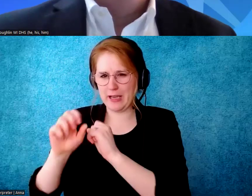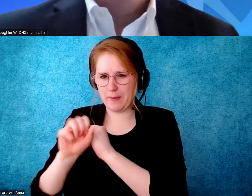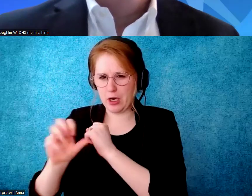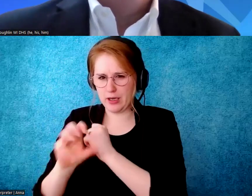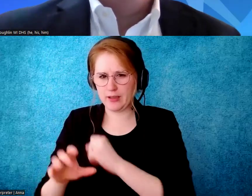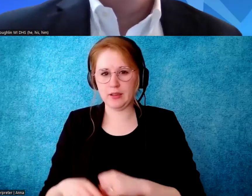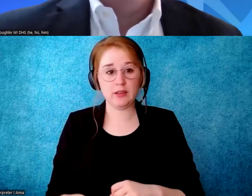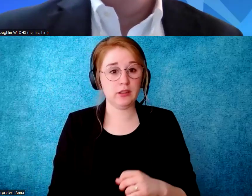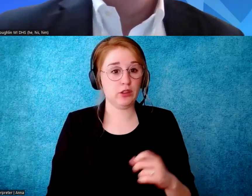Hans and Susie, do you want to take that one?